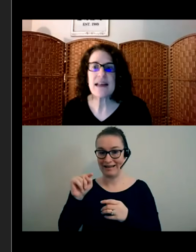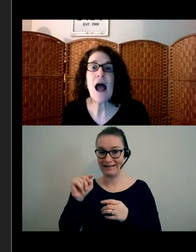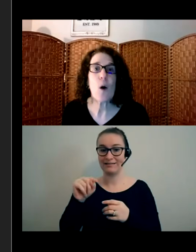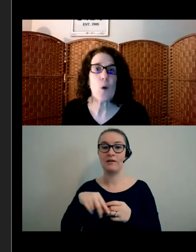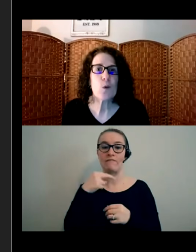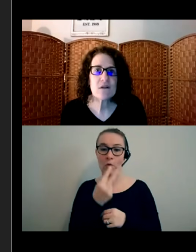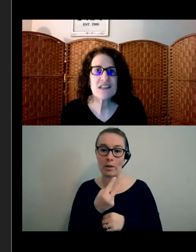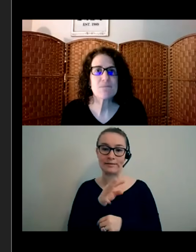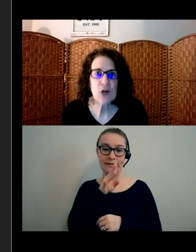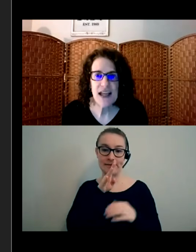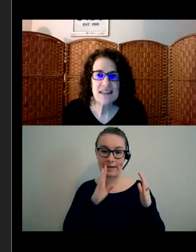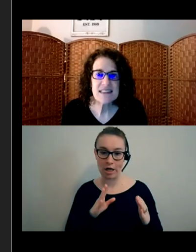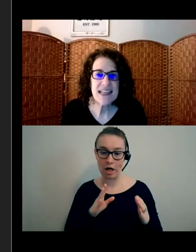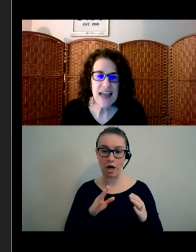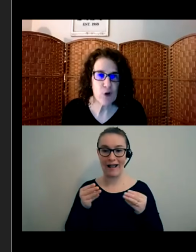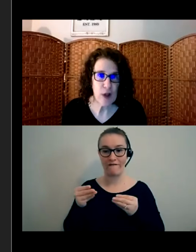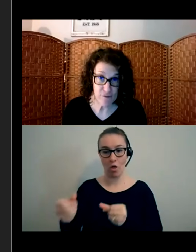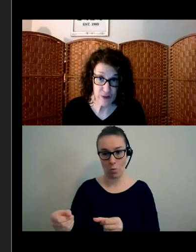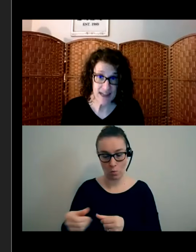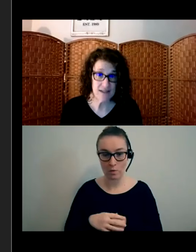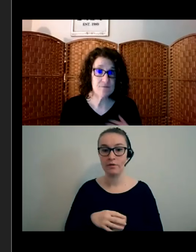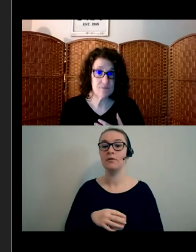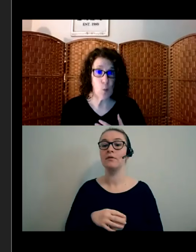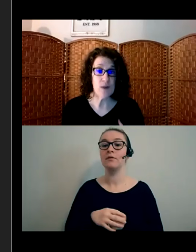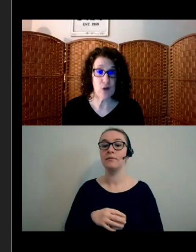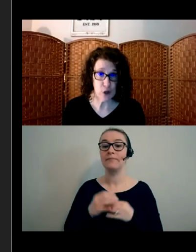Now let's put together everything we've learned.